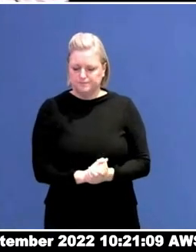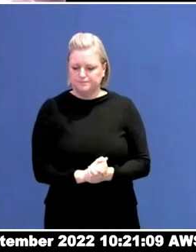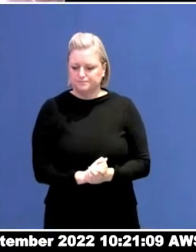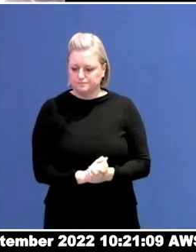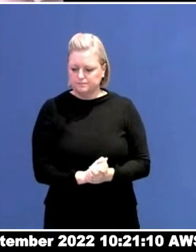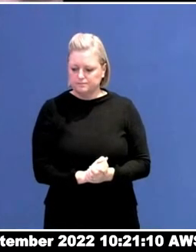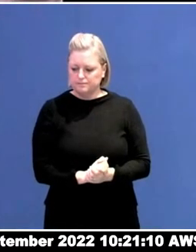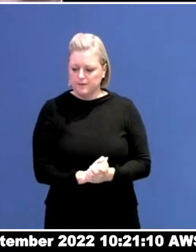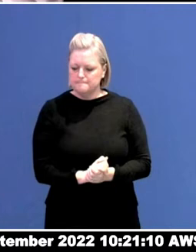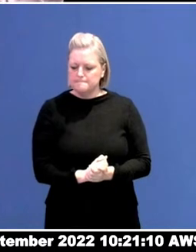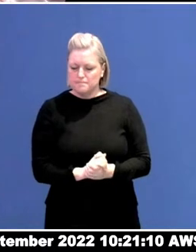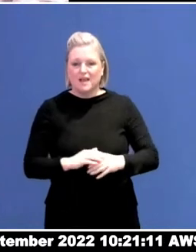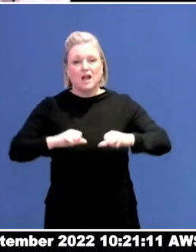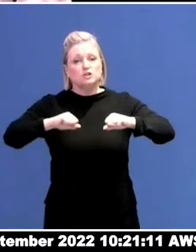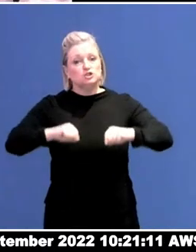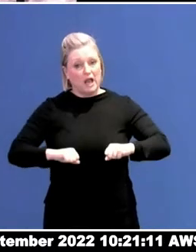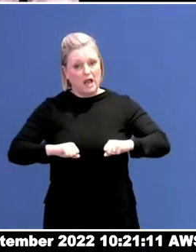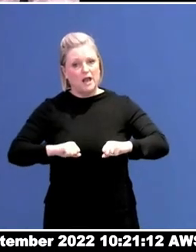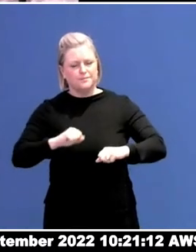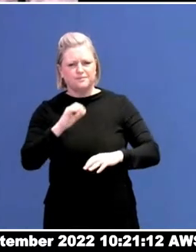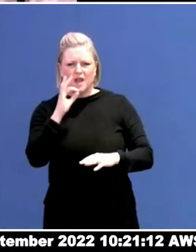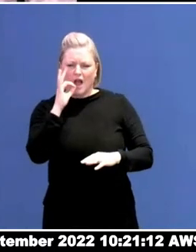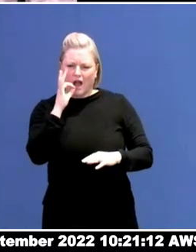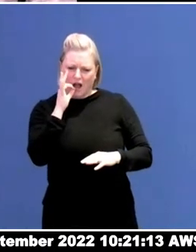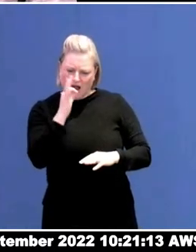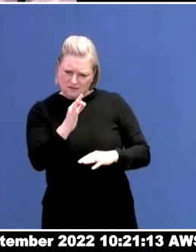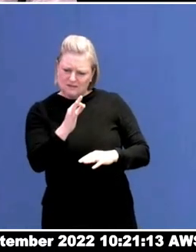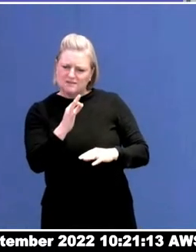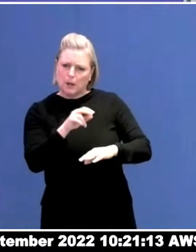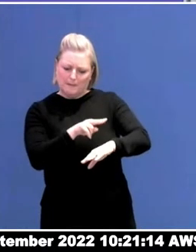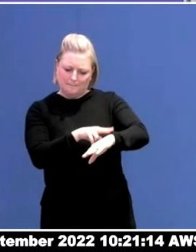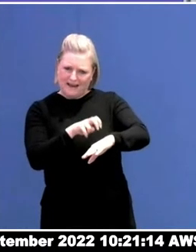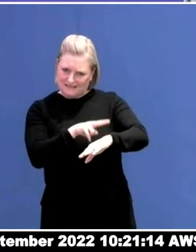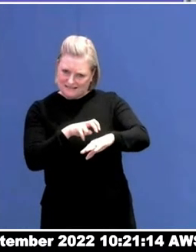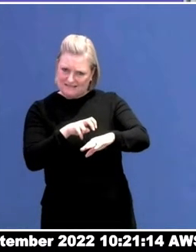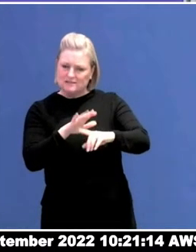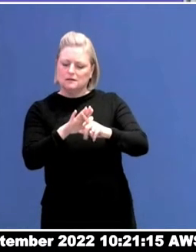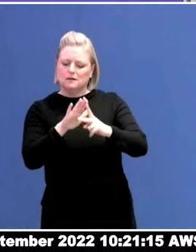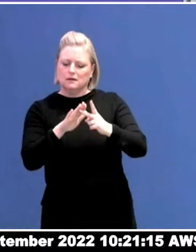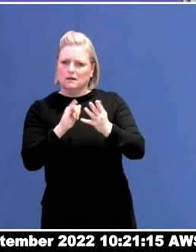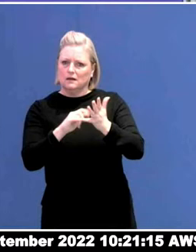Terry, as I understand it, the police and the SARC team arrived in the early